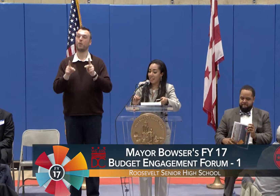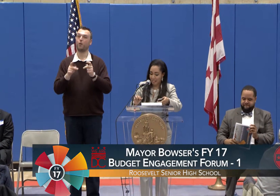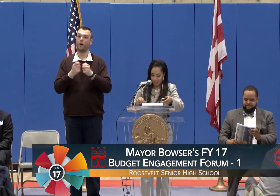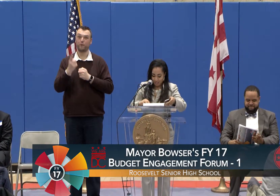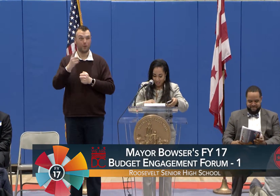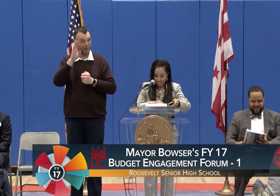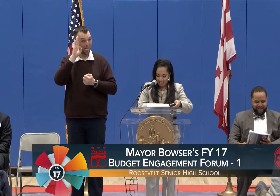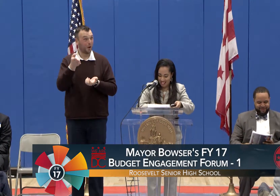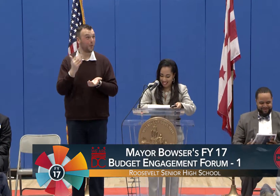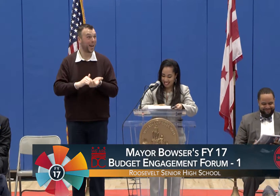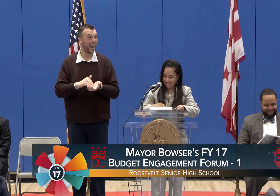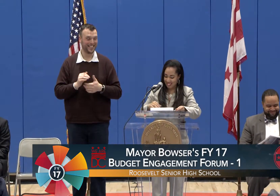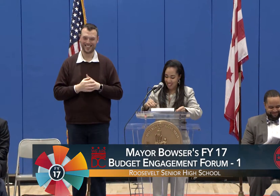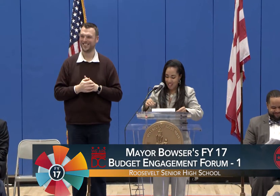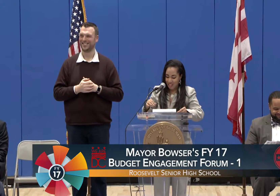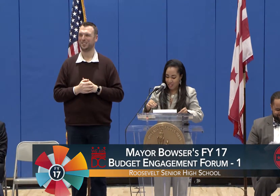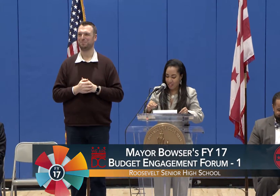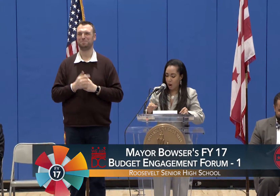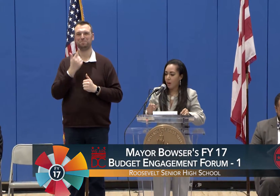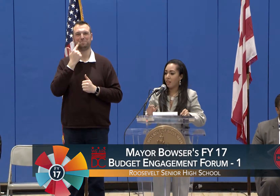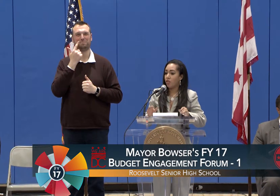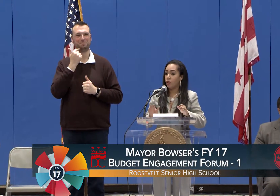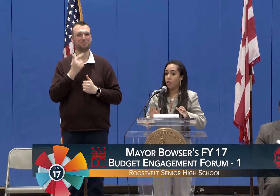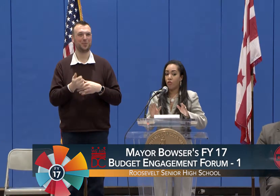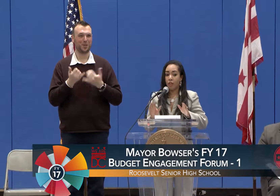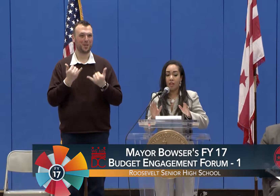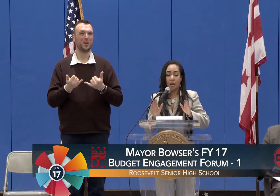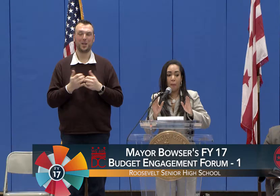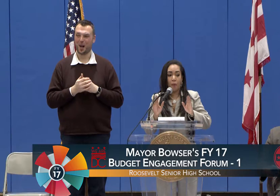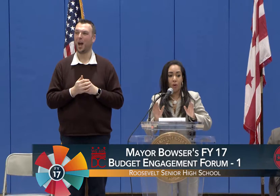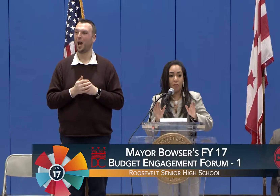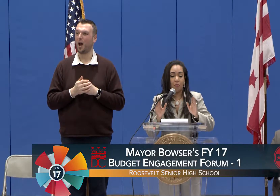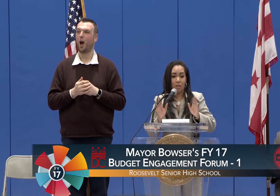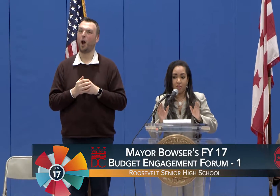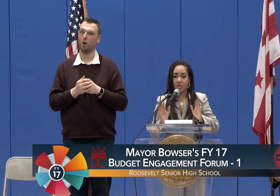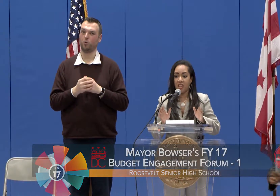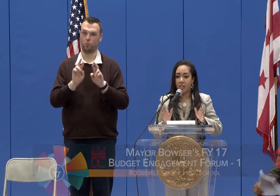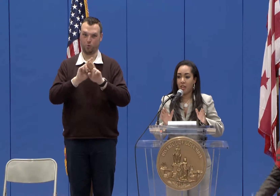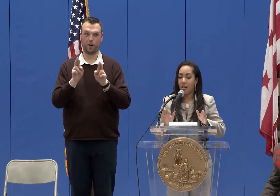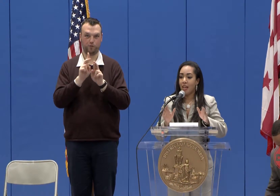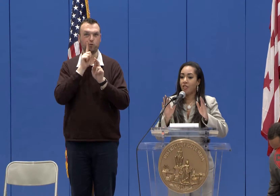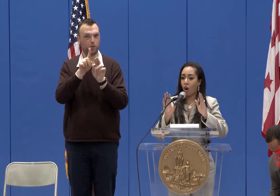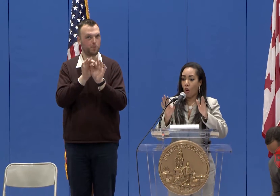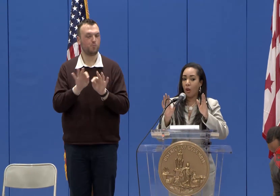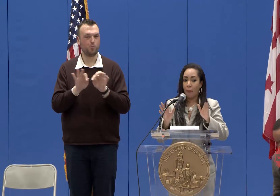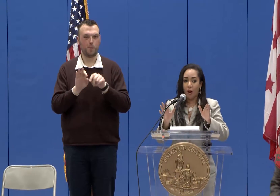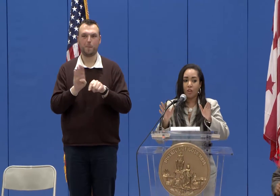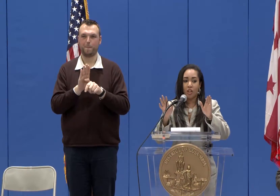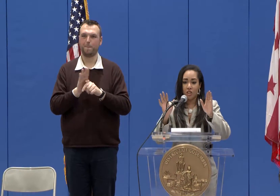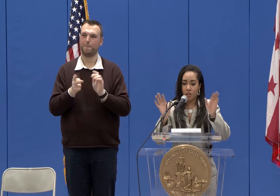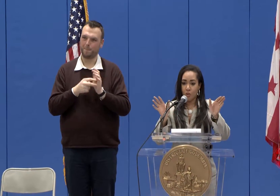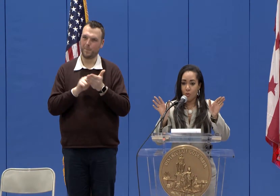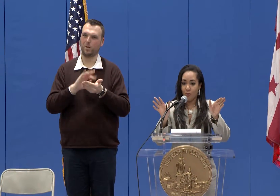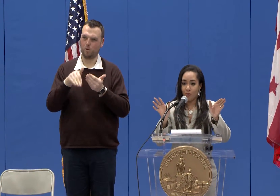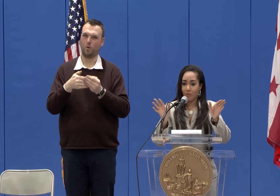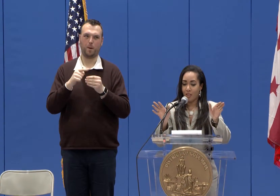AGAIN. SO NOW WE'RE GETTING TO THE REALLY IMPORTANT BUSINESS HERE. IT IS ALL ABOUT YOU.